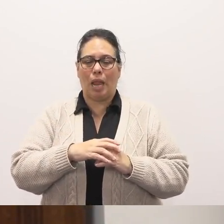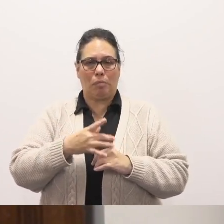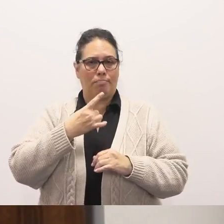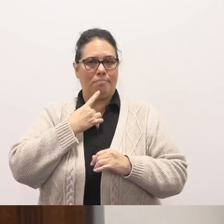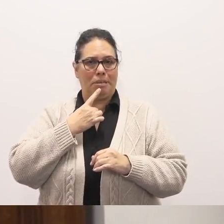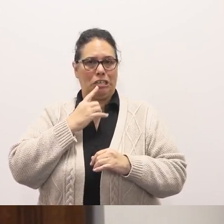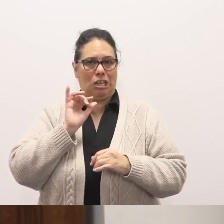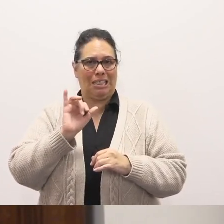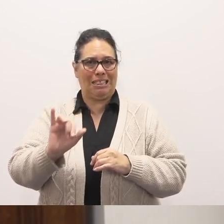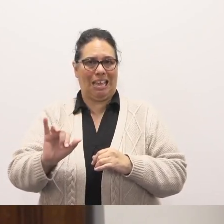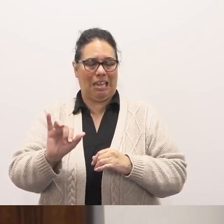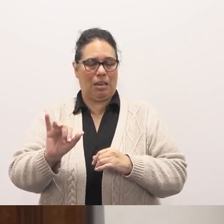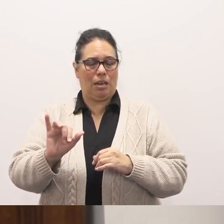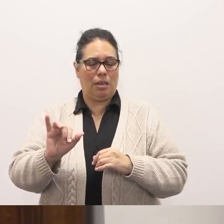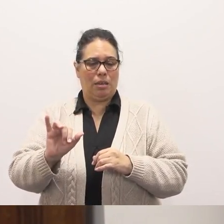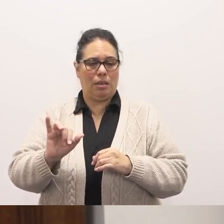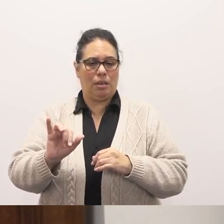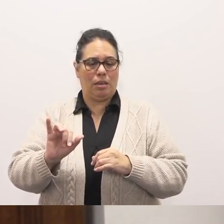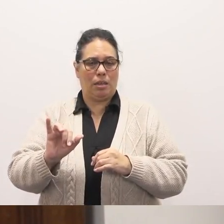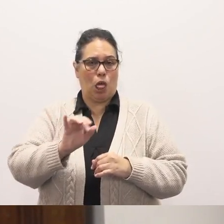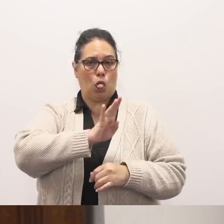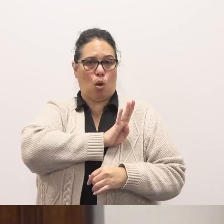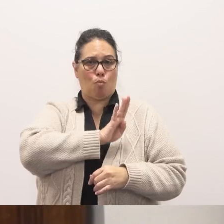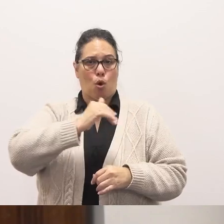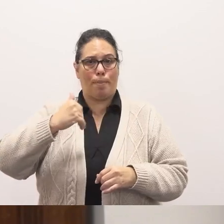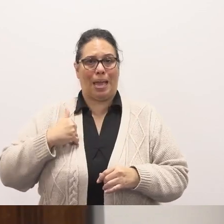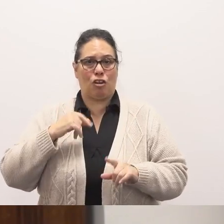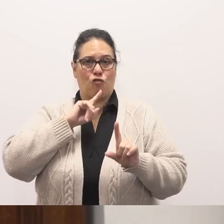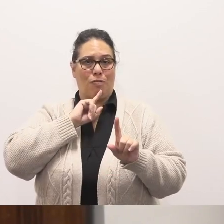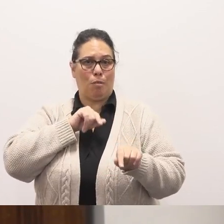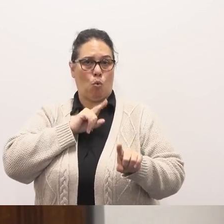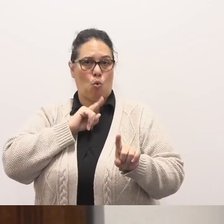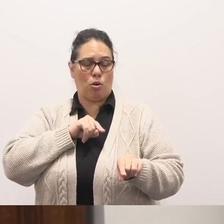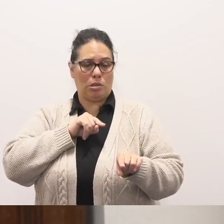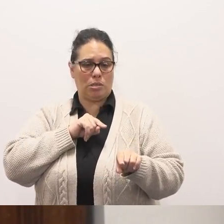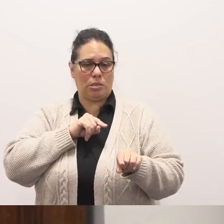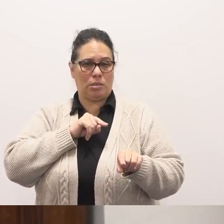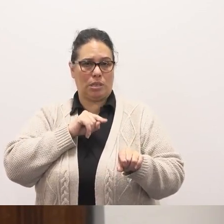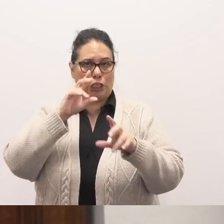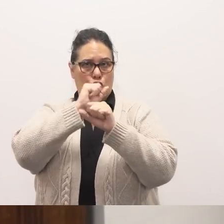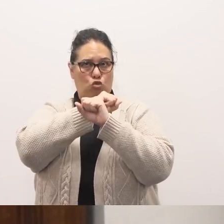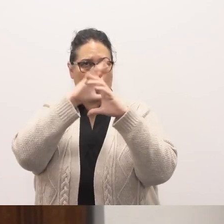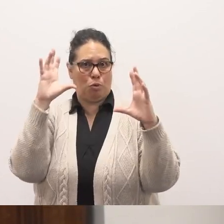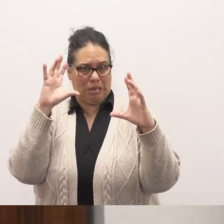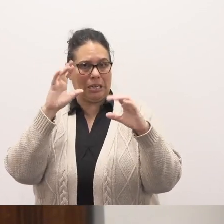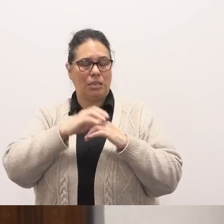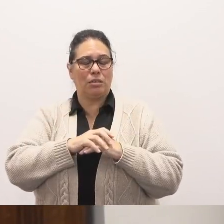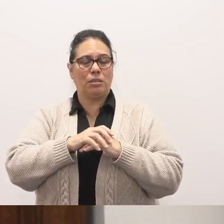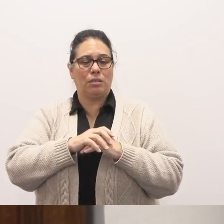that these are the Board Members' reports on our Superintendent Advisory Groups